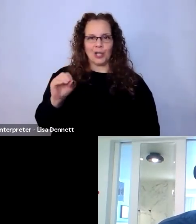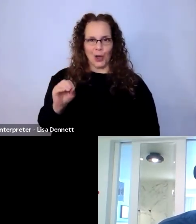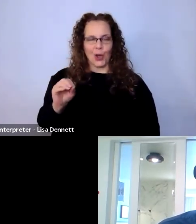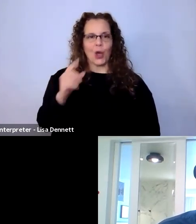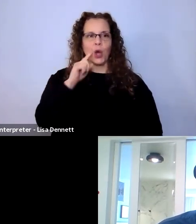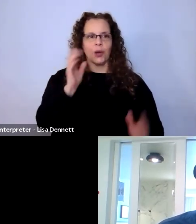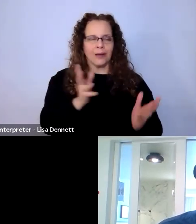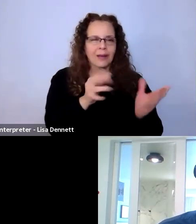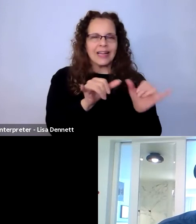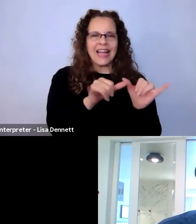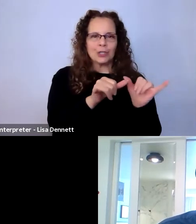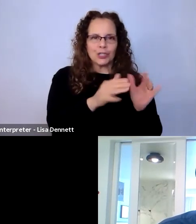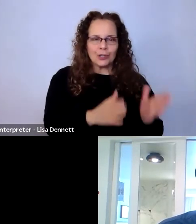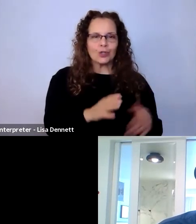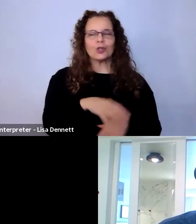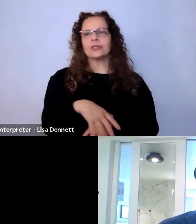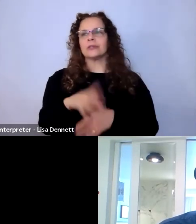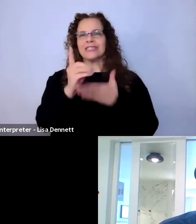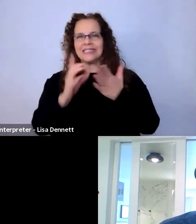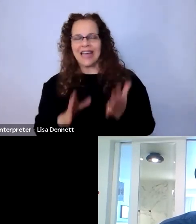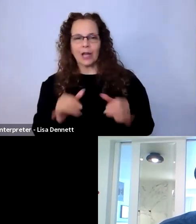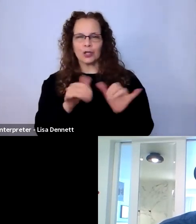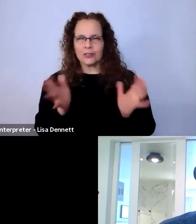interested in the accessibility and I learned if you serve pizza.